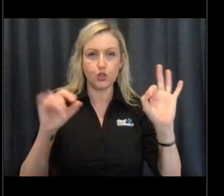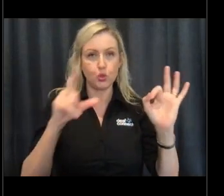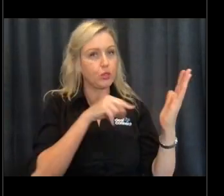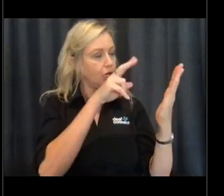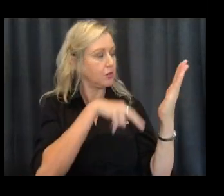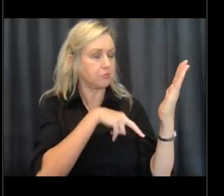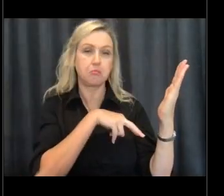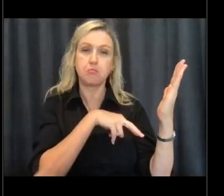Not true.